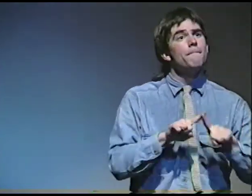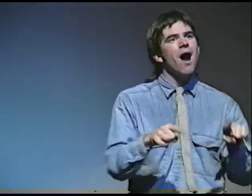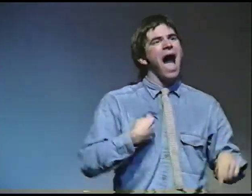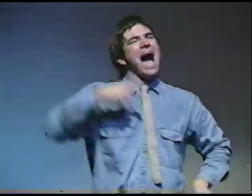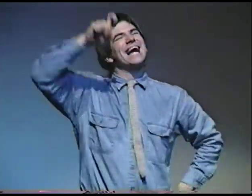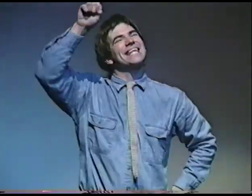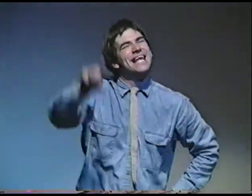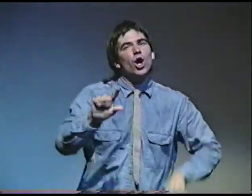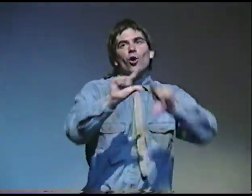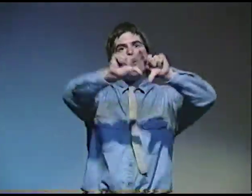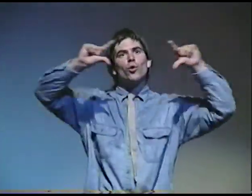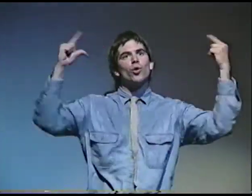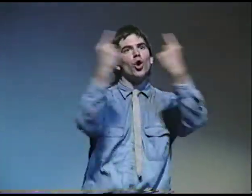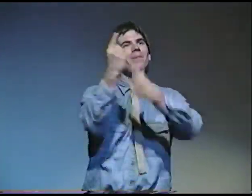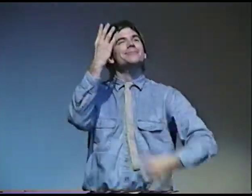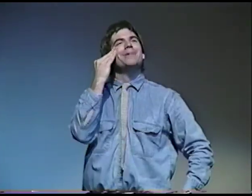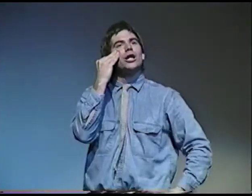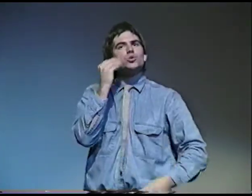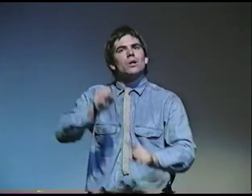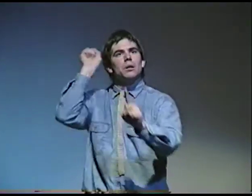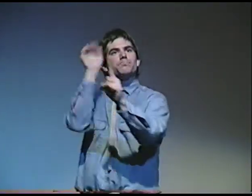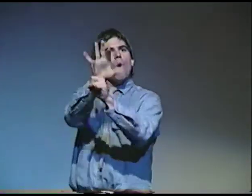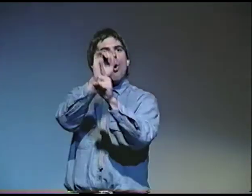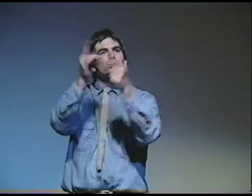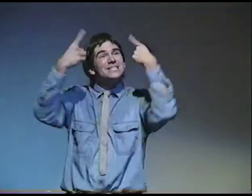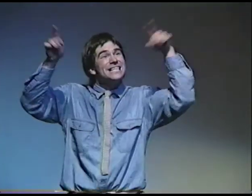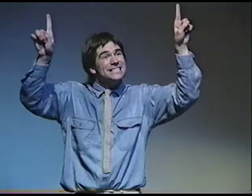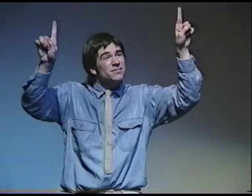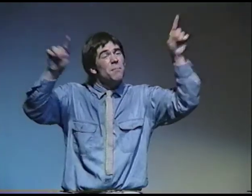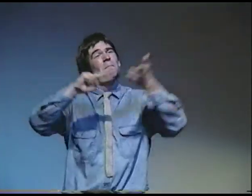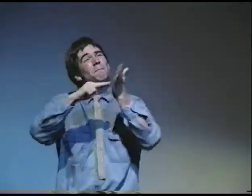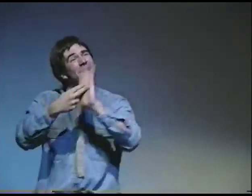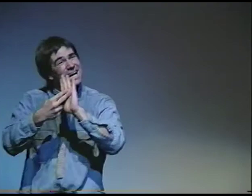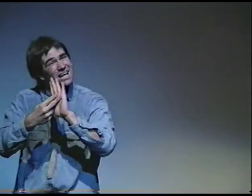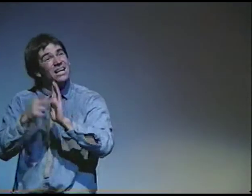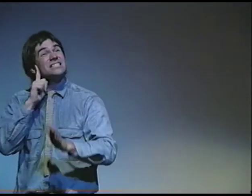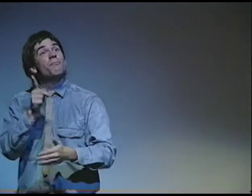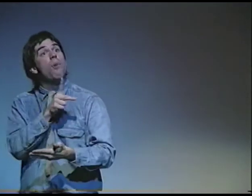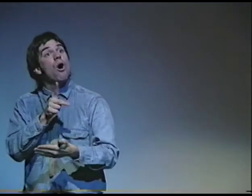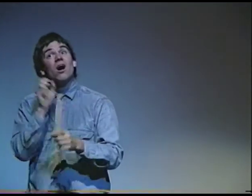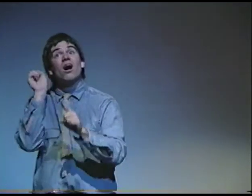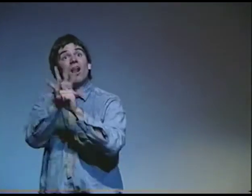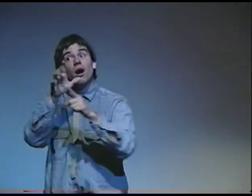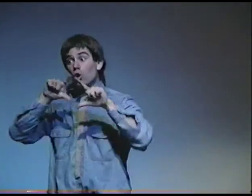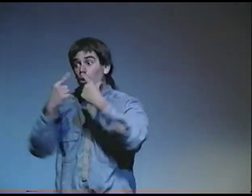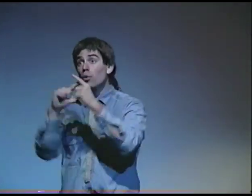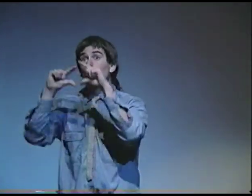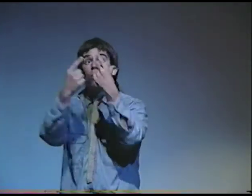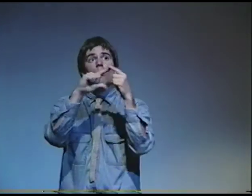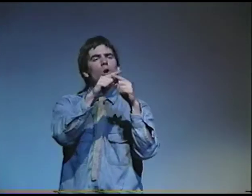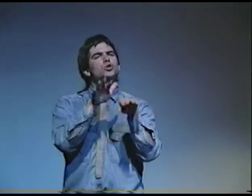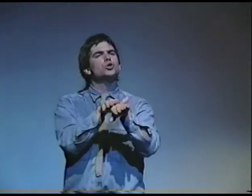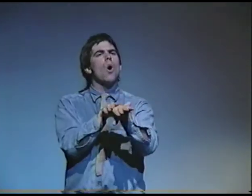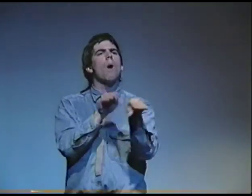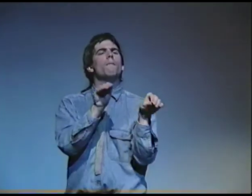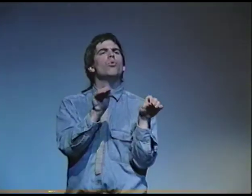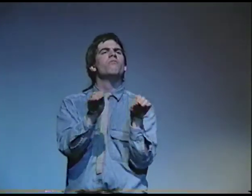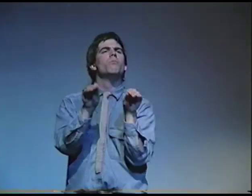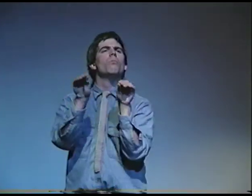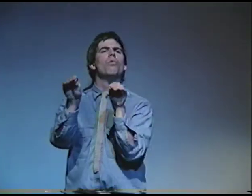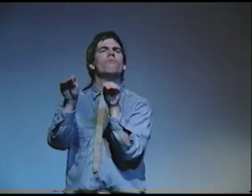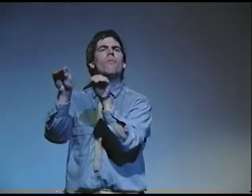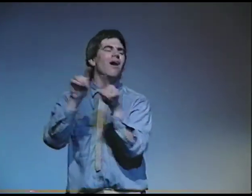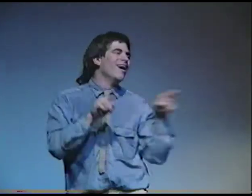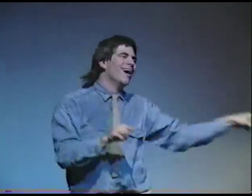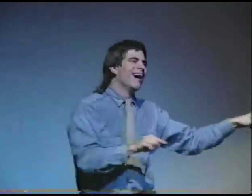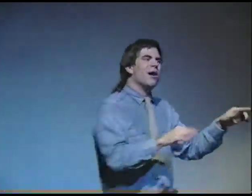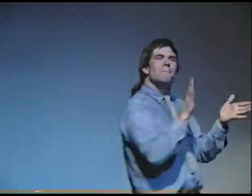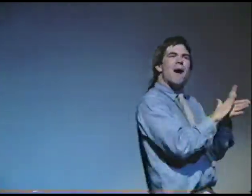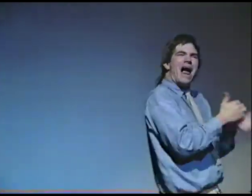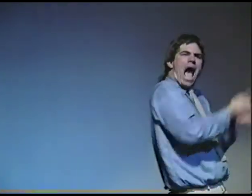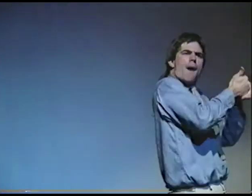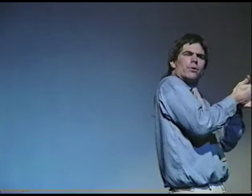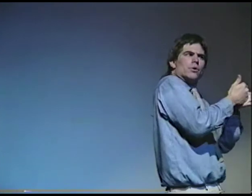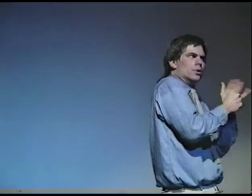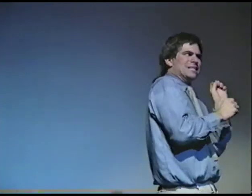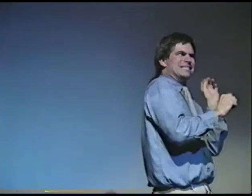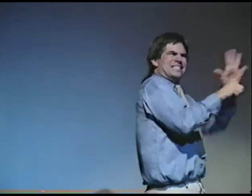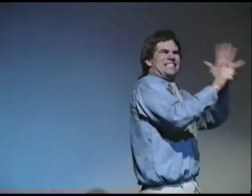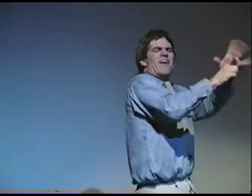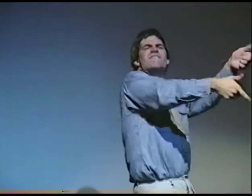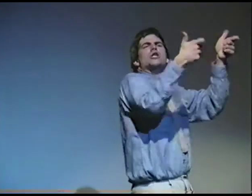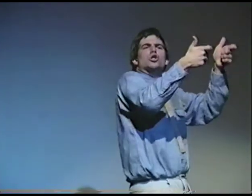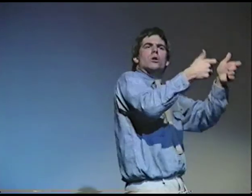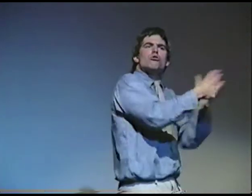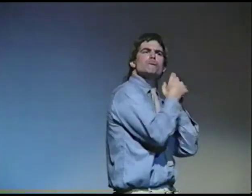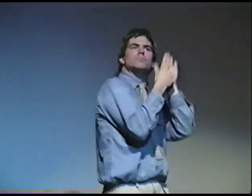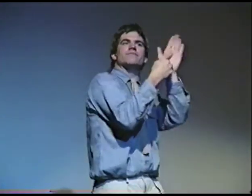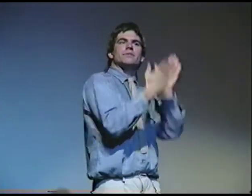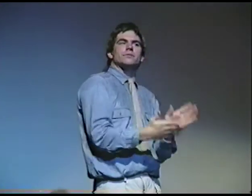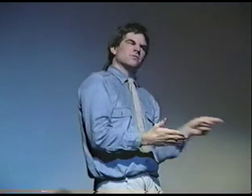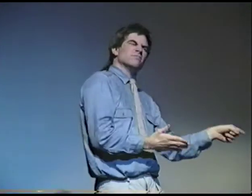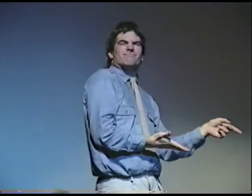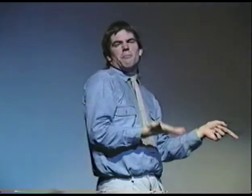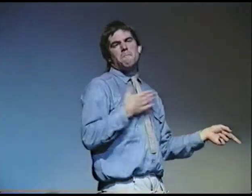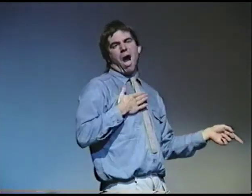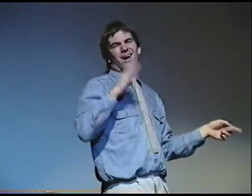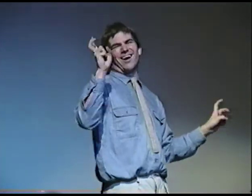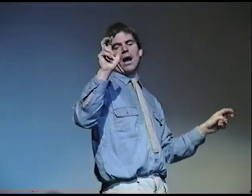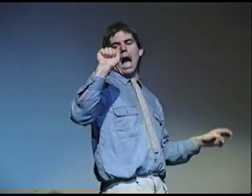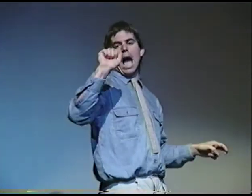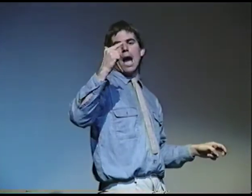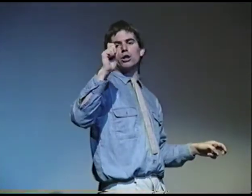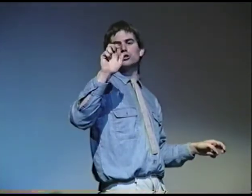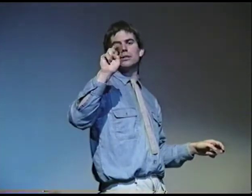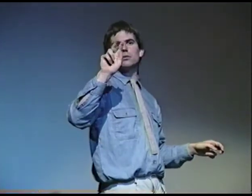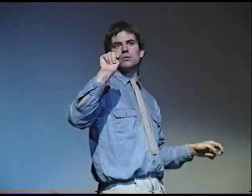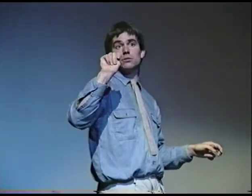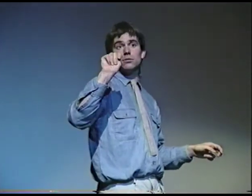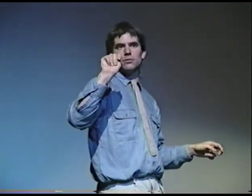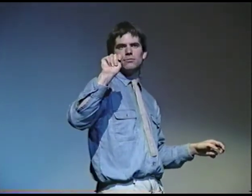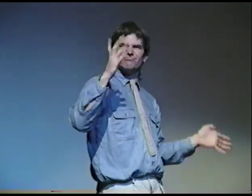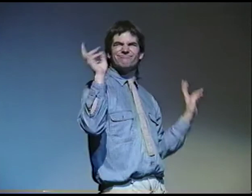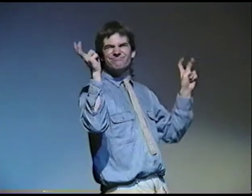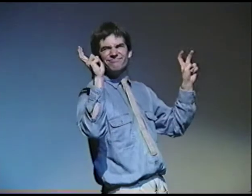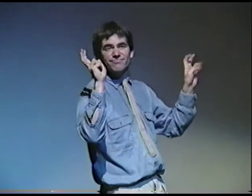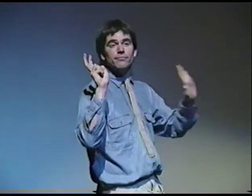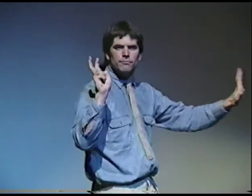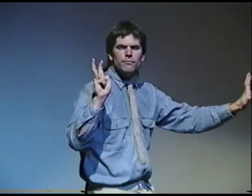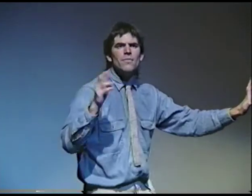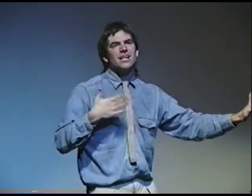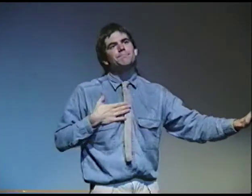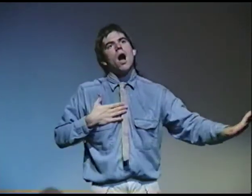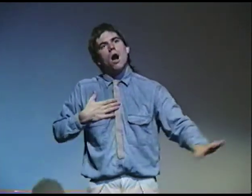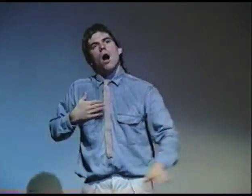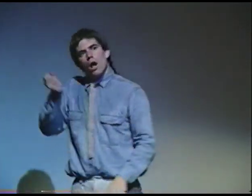but I need a group experience